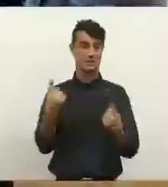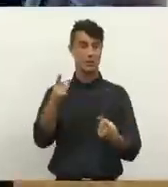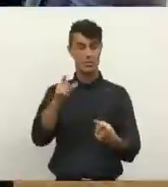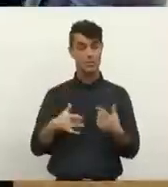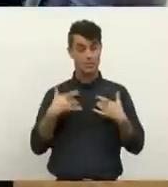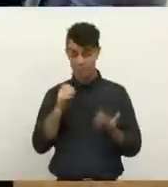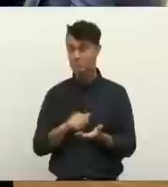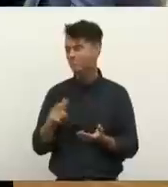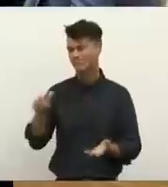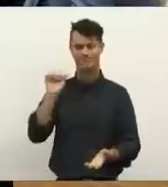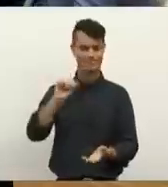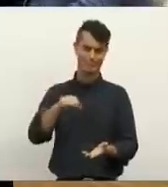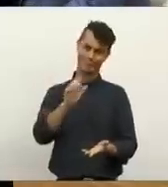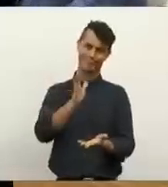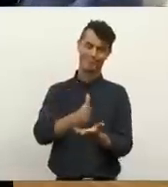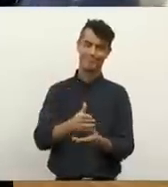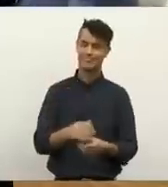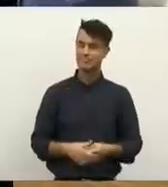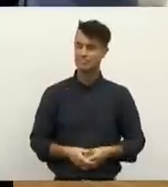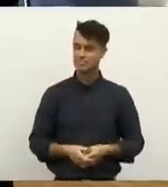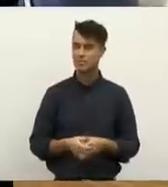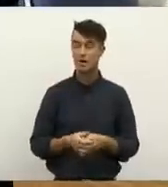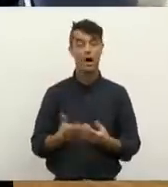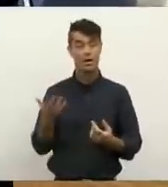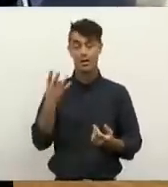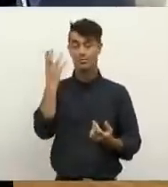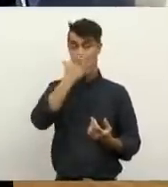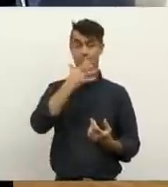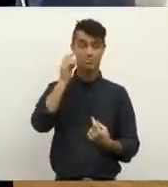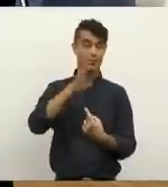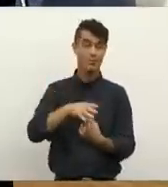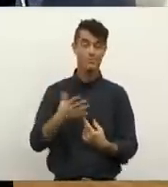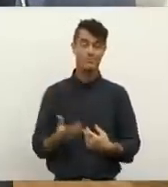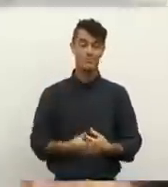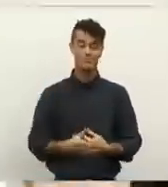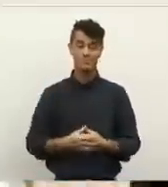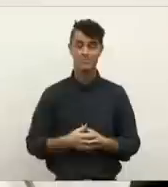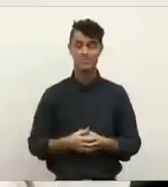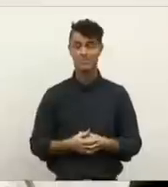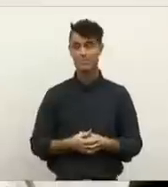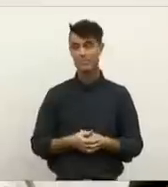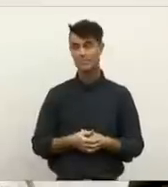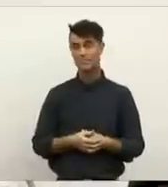It's really important, and again, it means that I can live an ordinary life